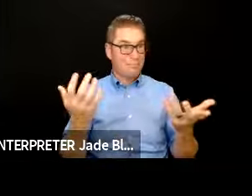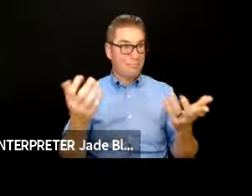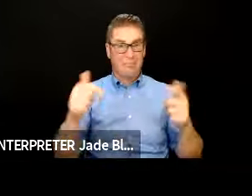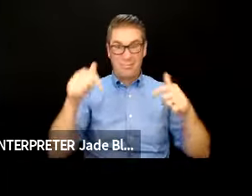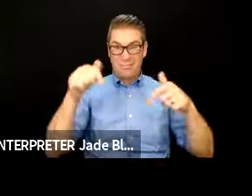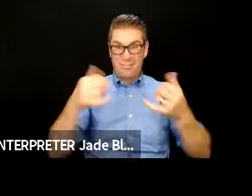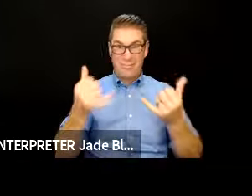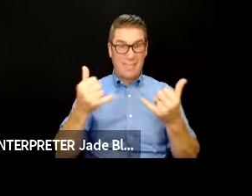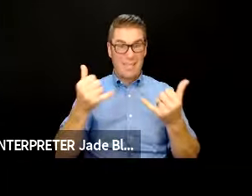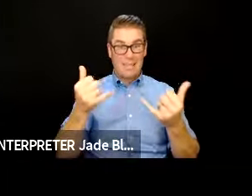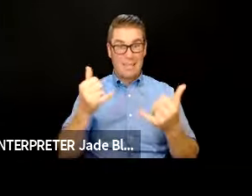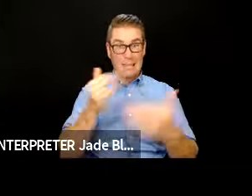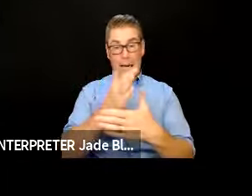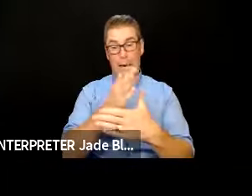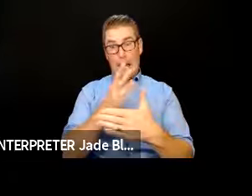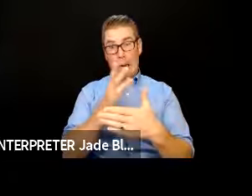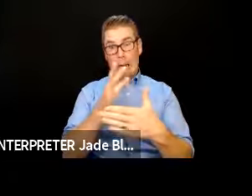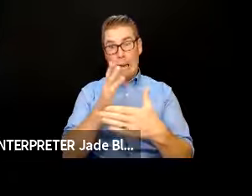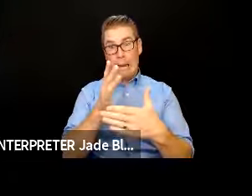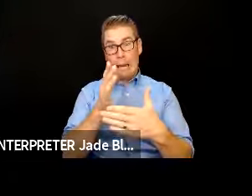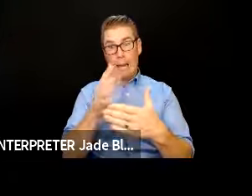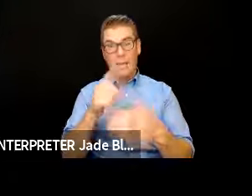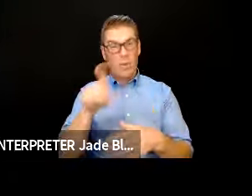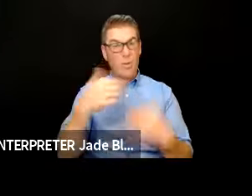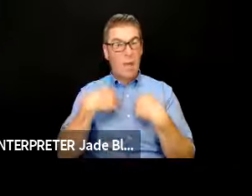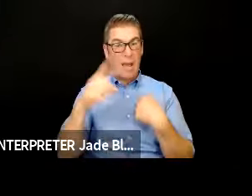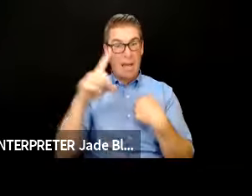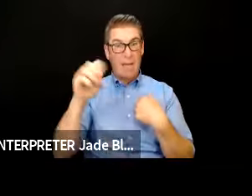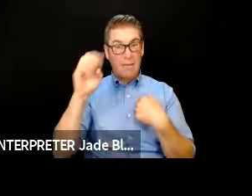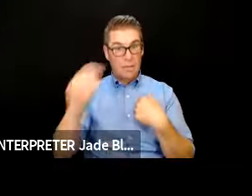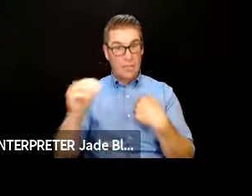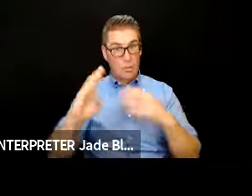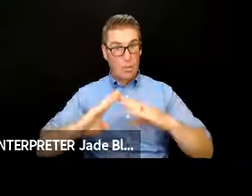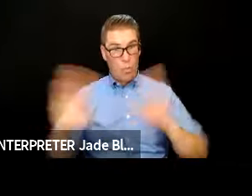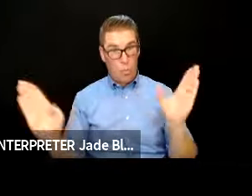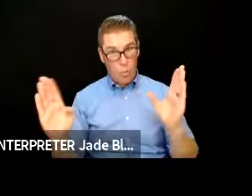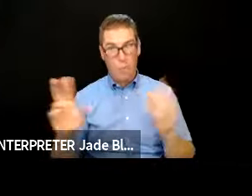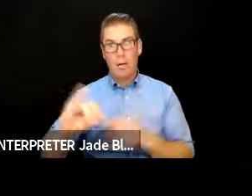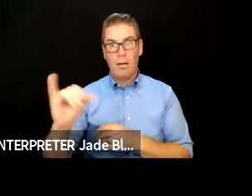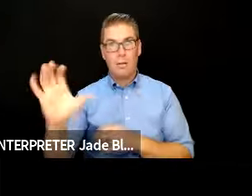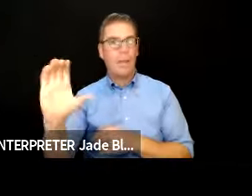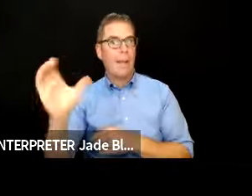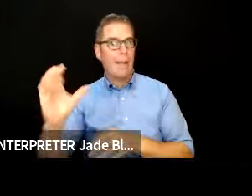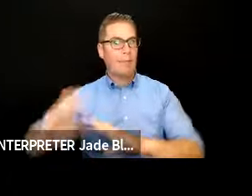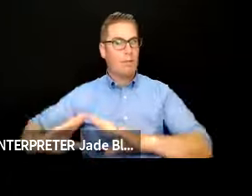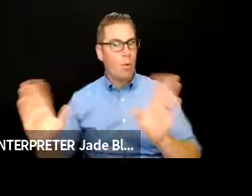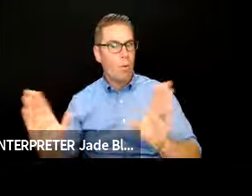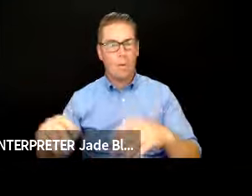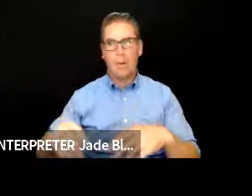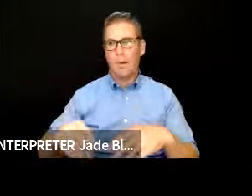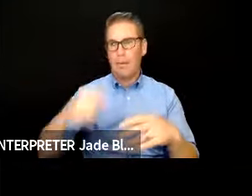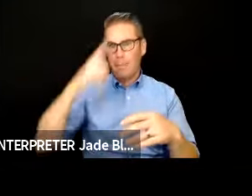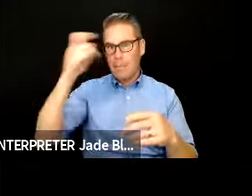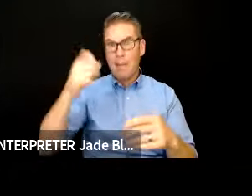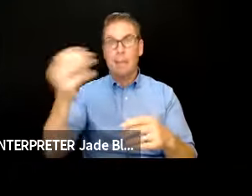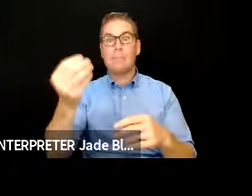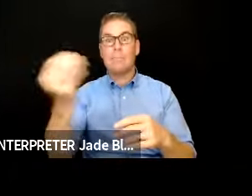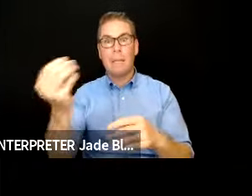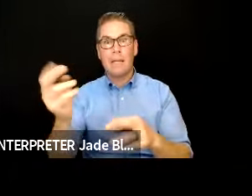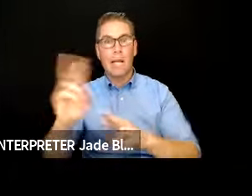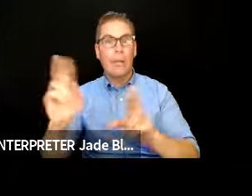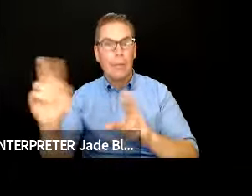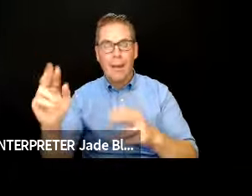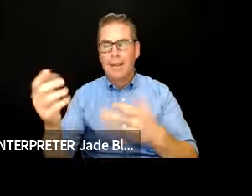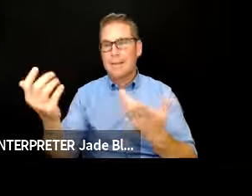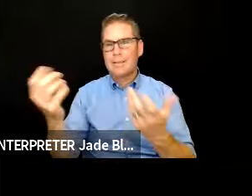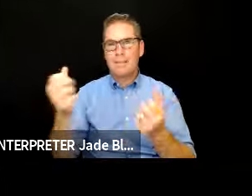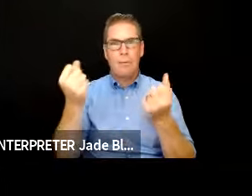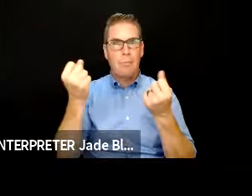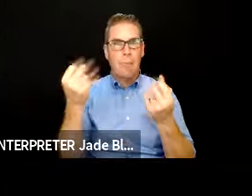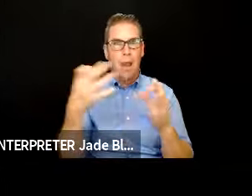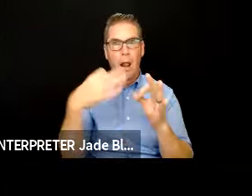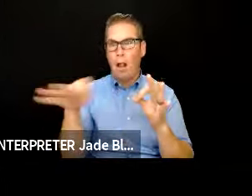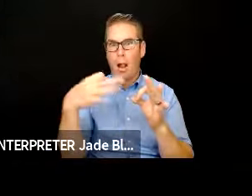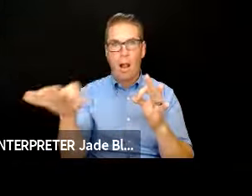Because that catches the attention of the student and help them refocus on the meeting because I'm sure this is the end of the day most of you have Zoom open